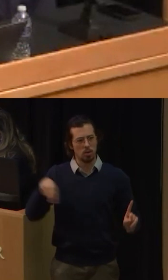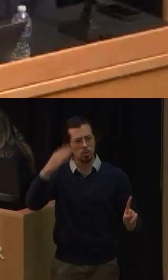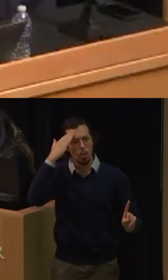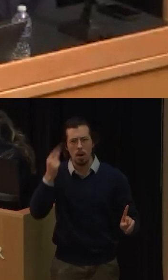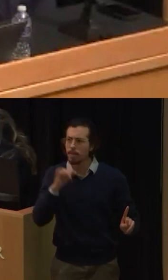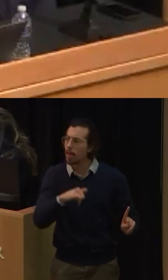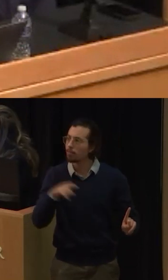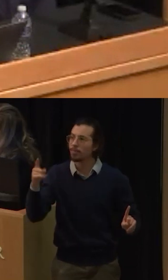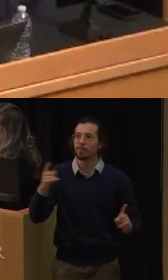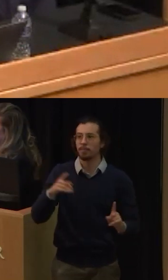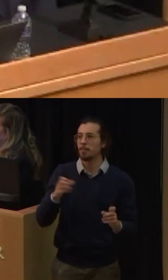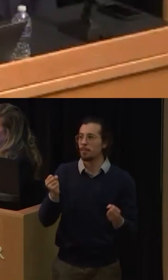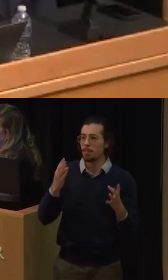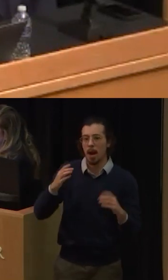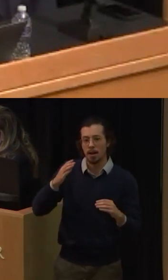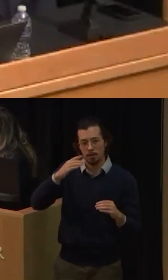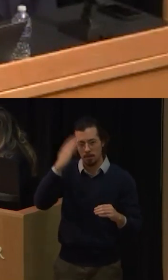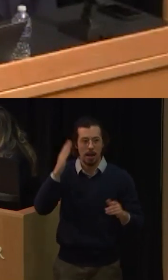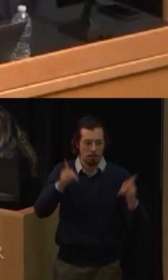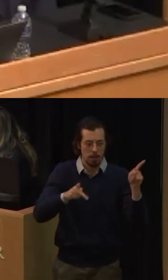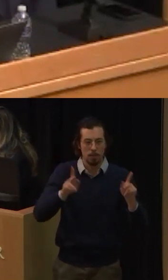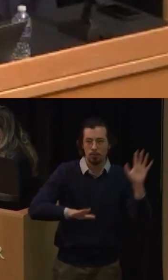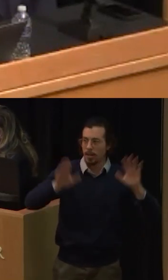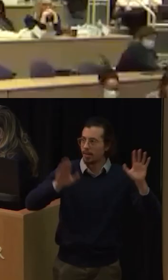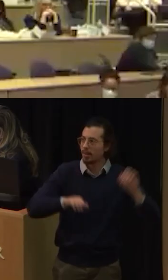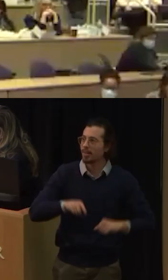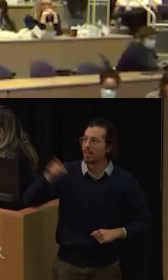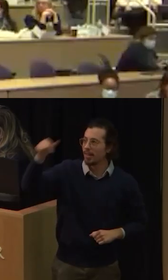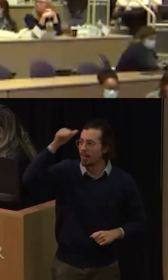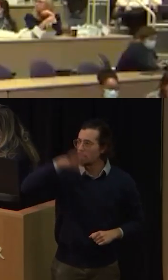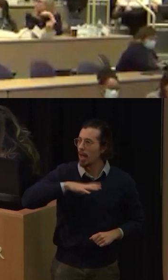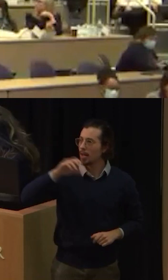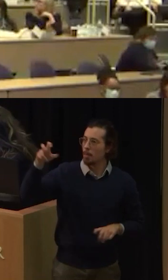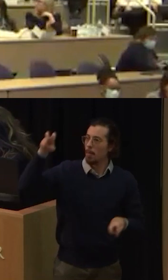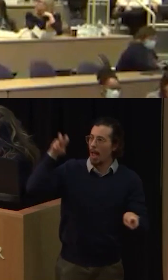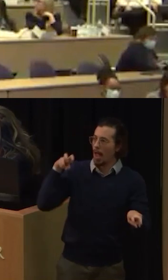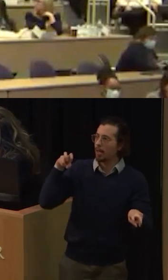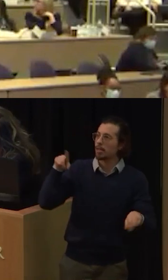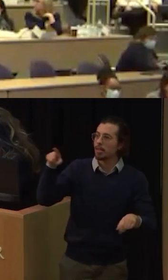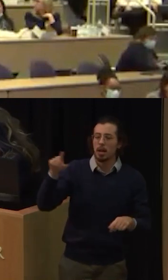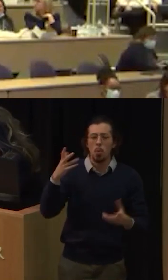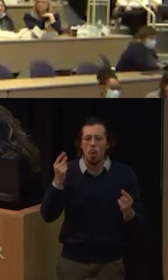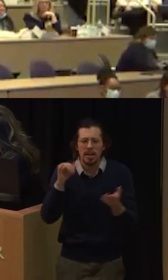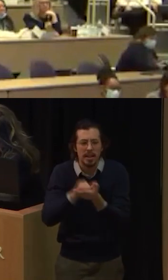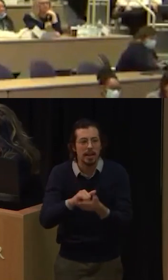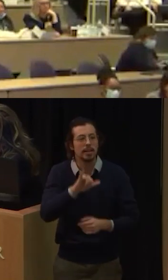All right, I think you're a . What's a Mongolian spot? (audience member speaks faintly) And where do you find them?